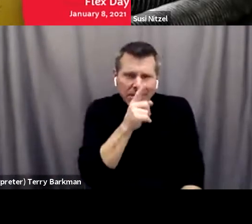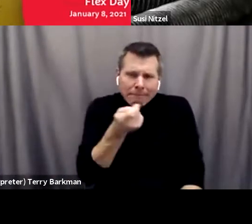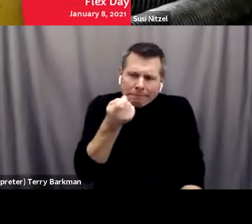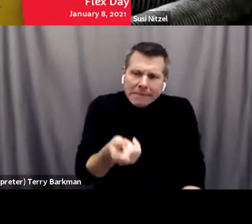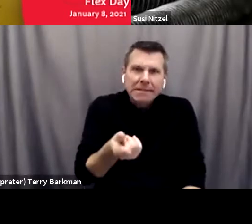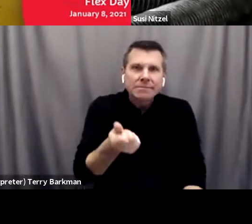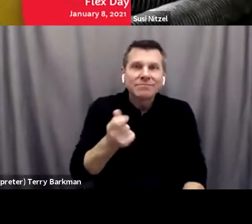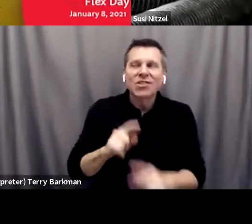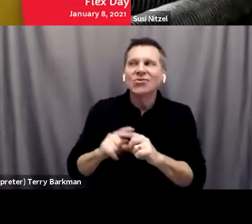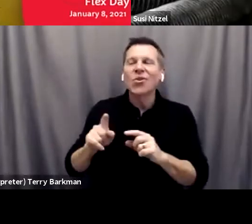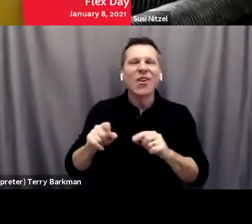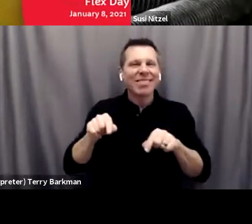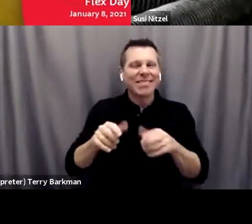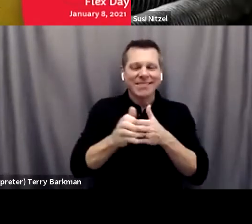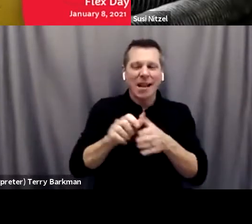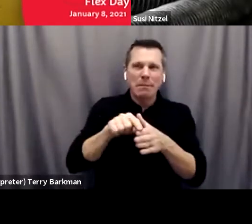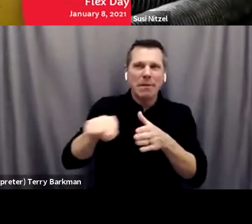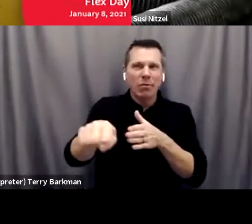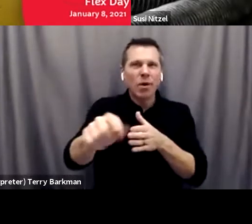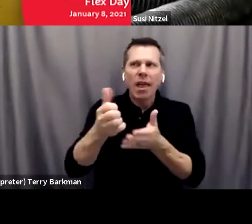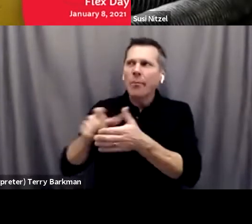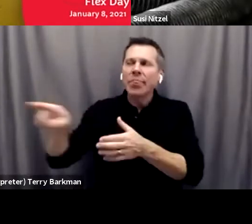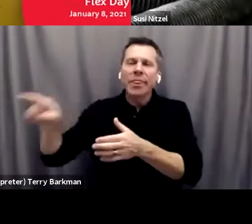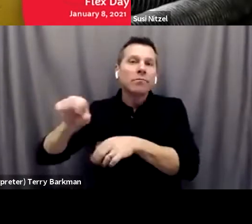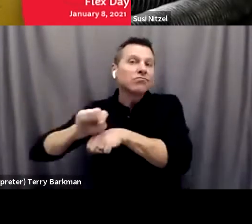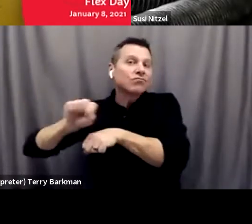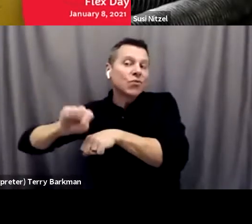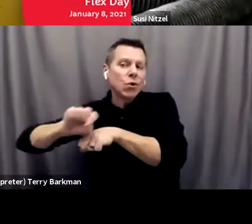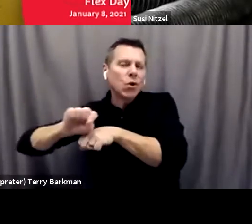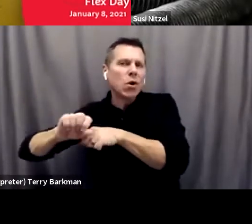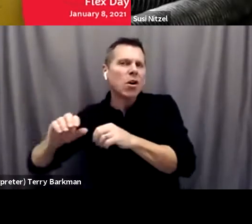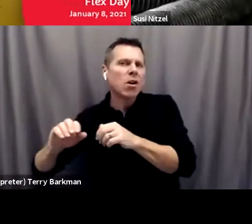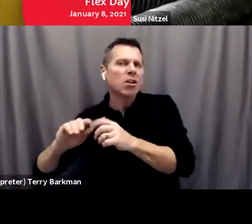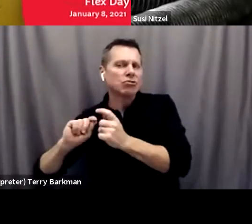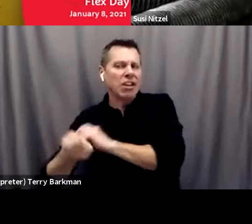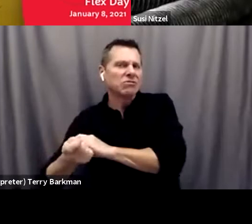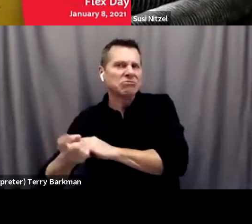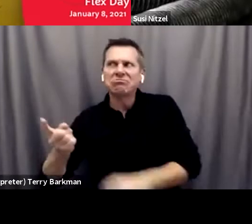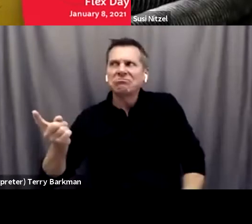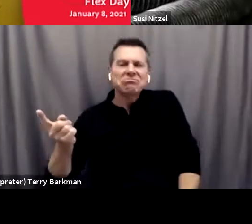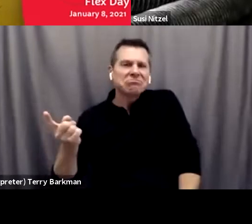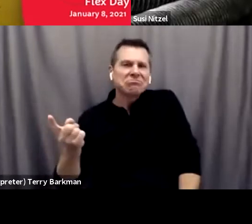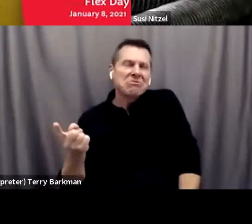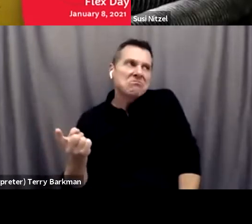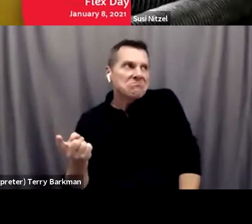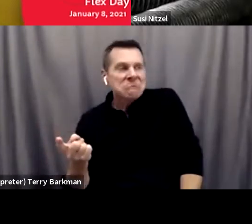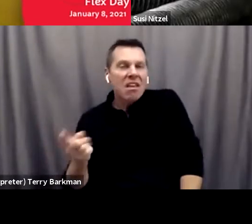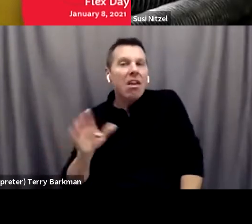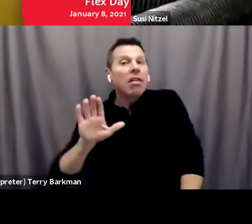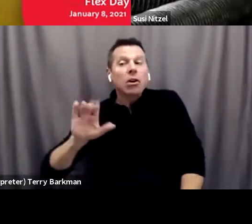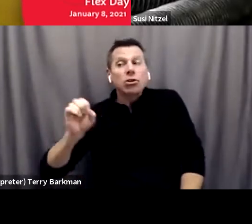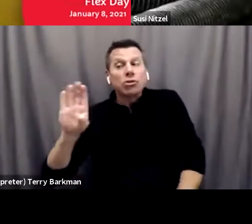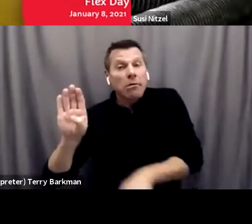differently. Fundamentally, it's not going to change how they do their job differently. However, the difference is how they think